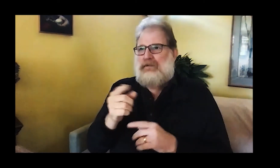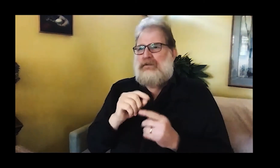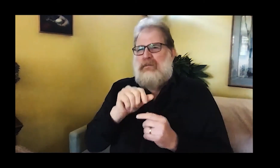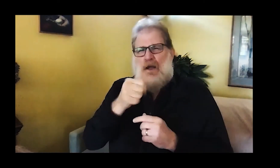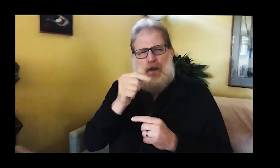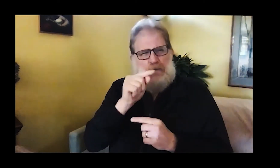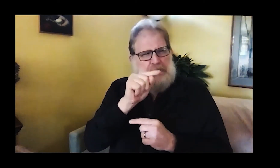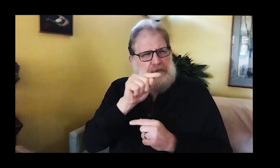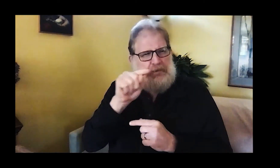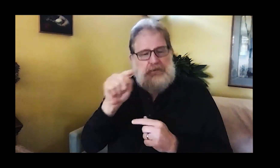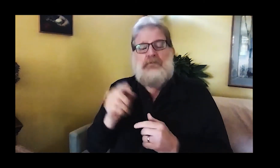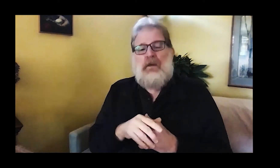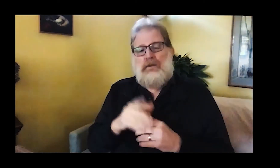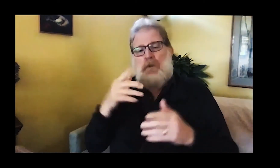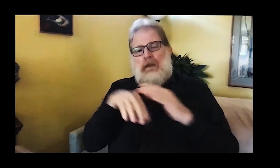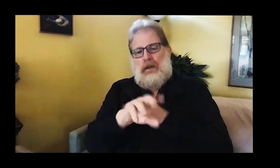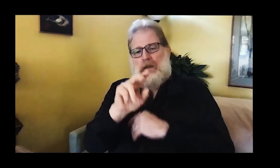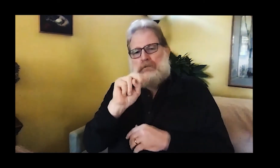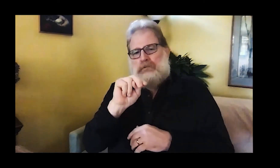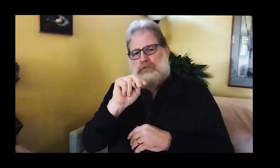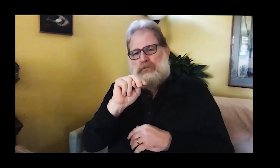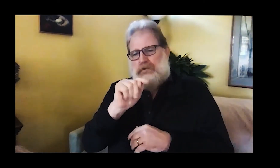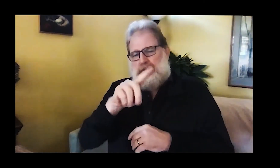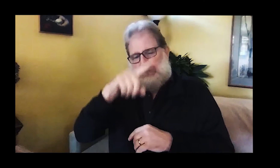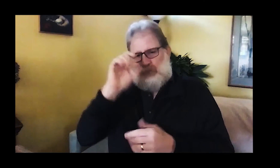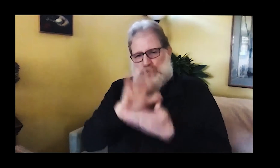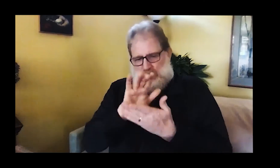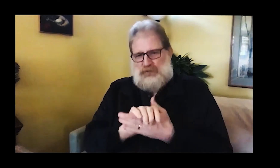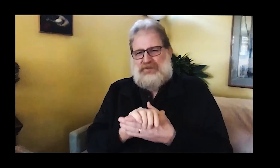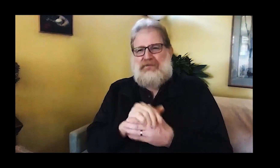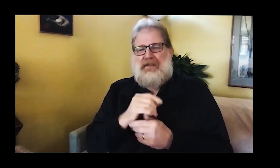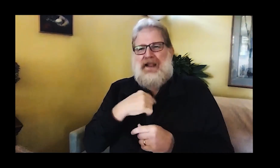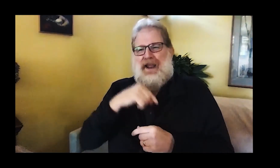There were a couple other people there it was at NTD summer school - National Theater for the Deaf ,